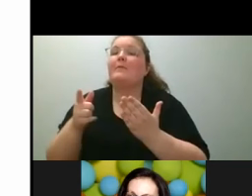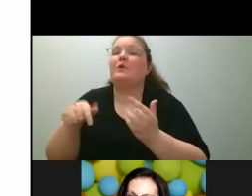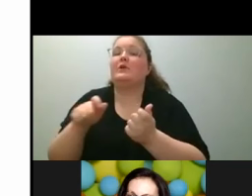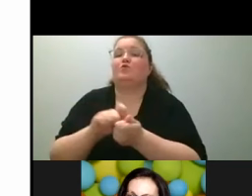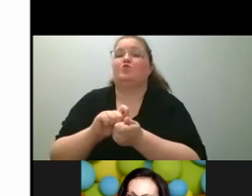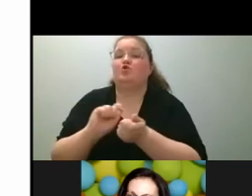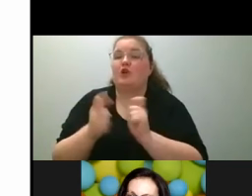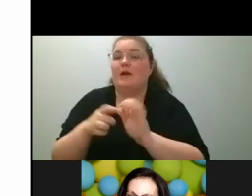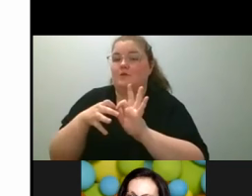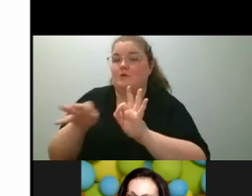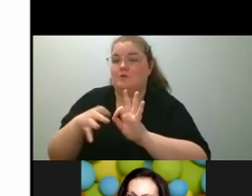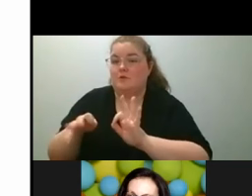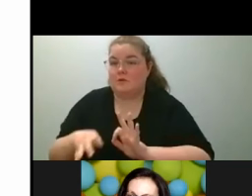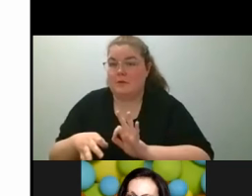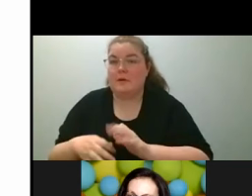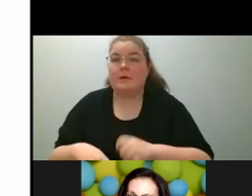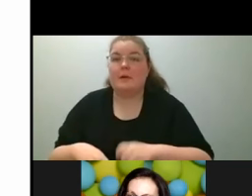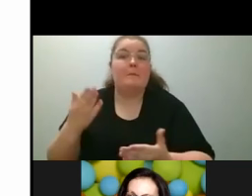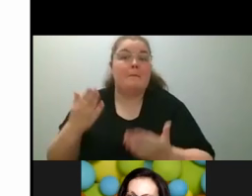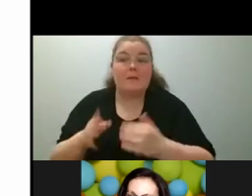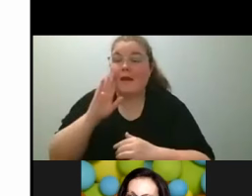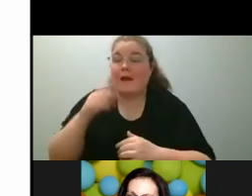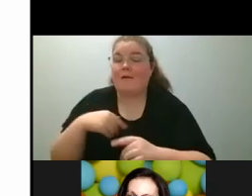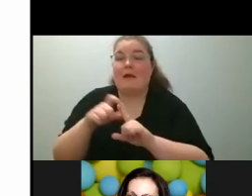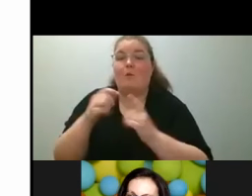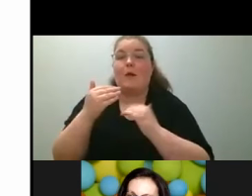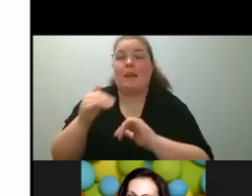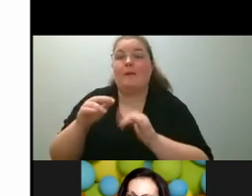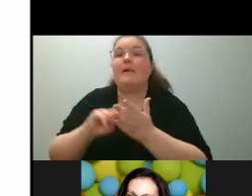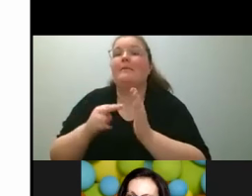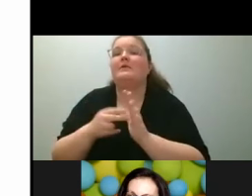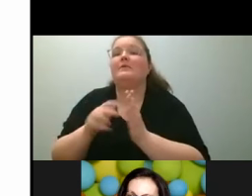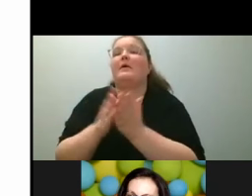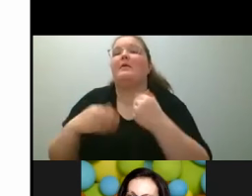if you have a character or word limit. And finally you want to consider is the language